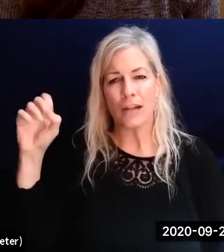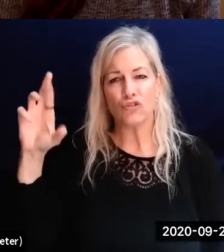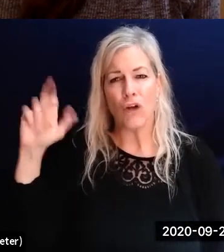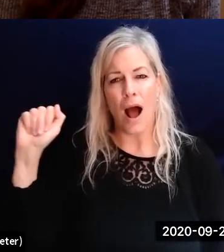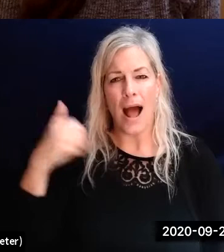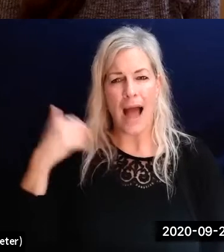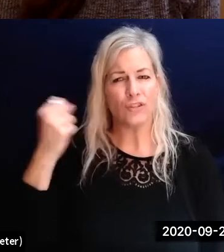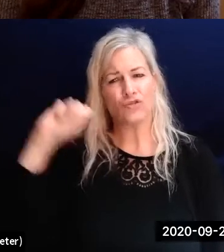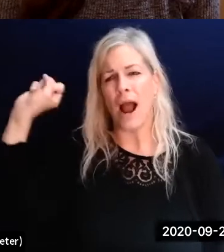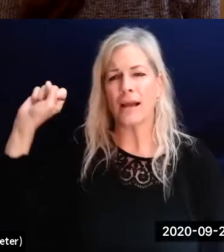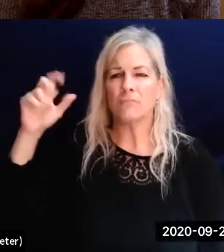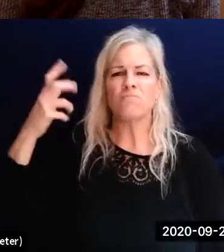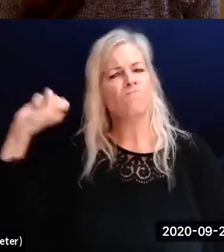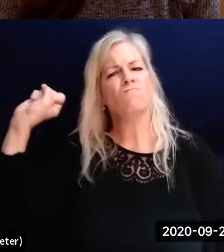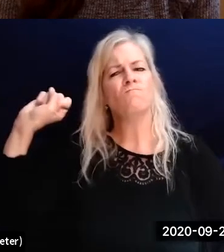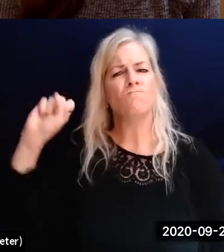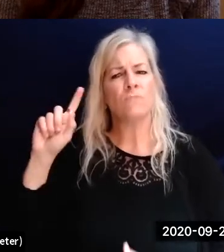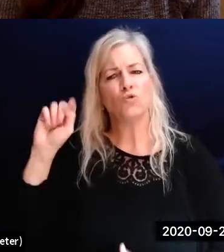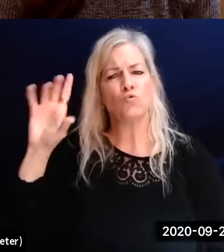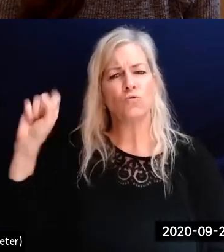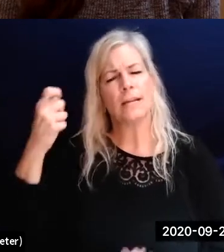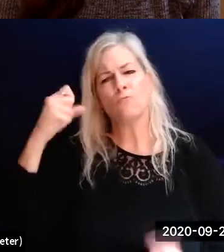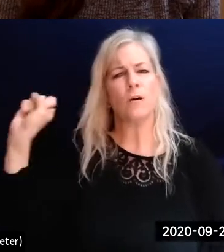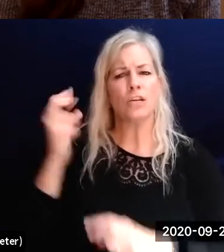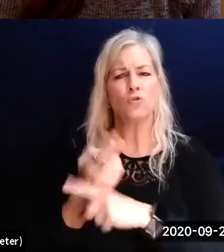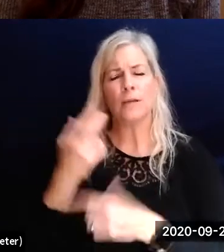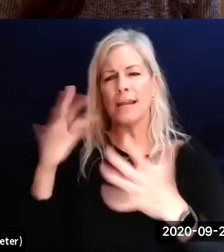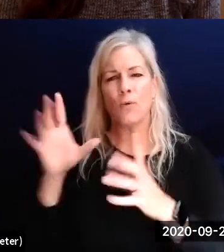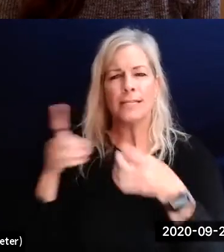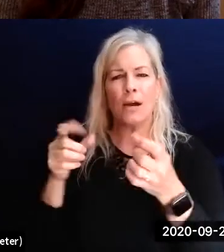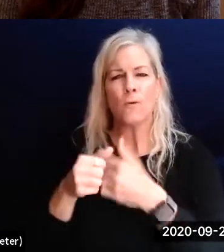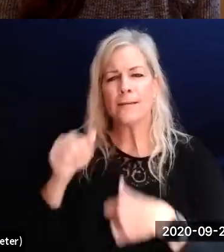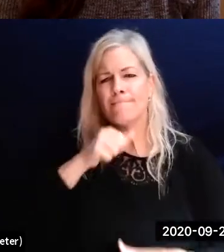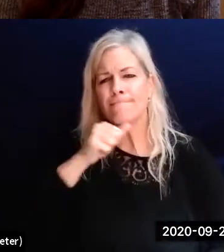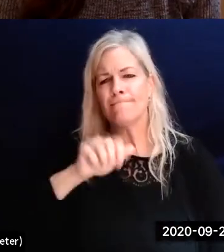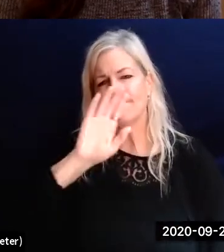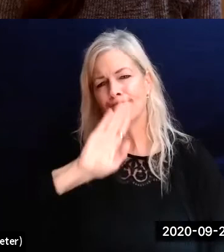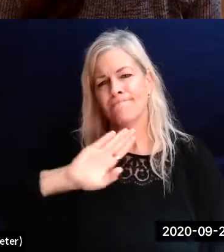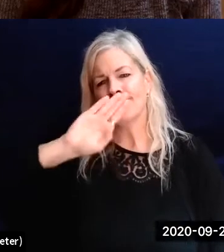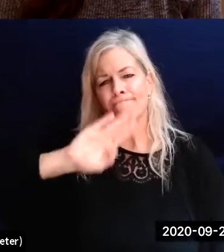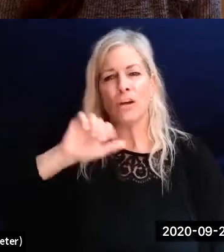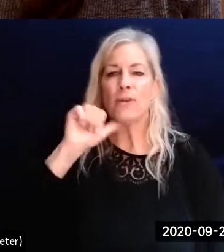where you just didn't want to use the tools anymore because you just didn't want to deal with it and it wasn't cool or it was too, you know, whatever.